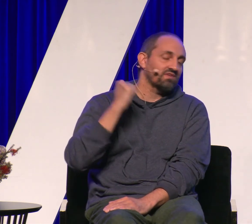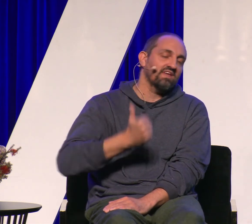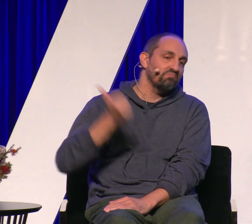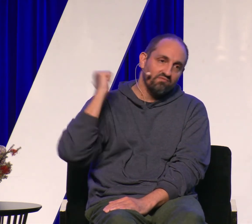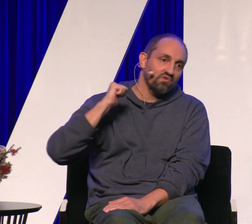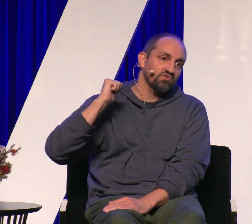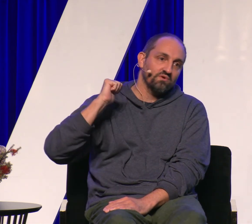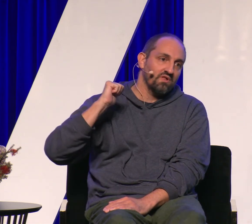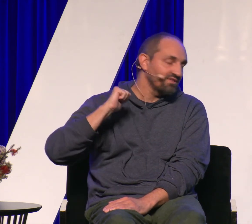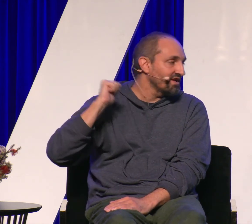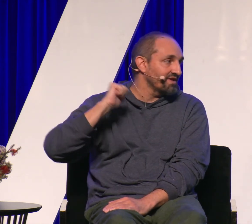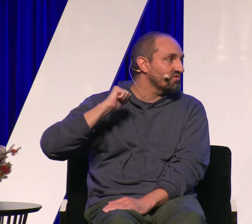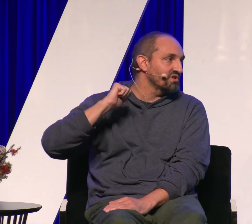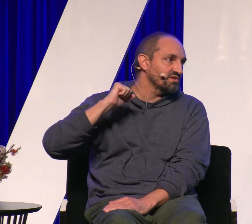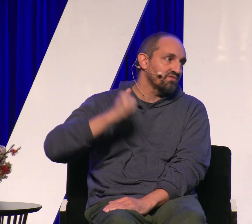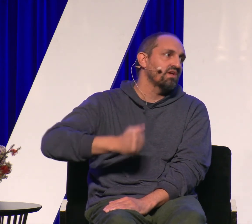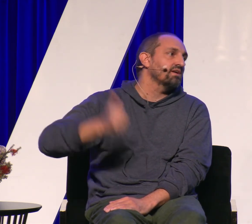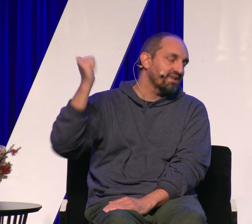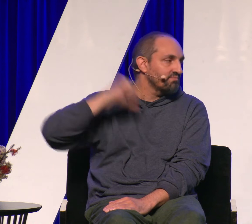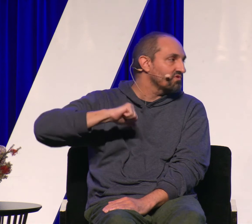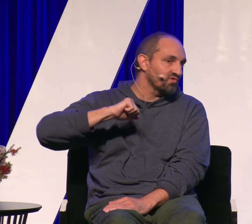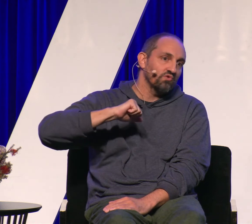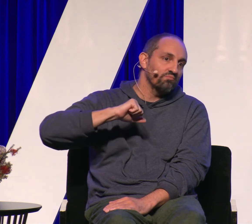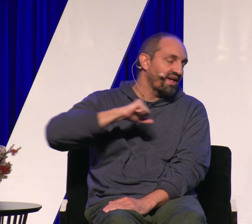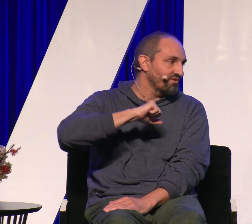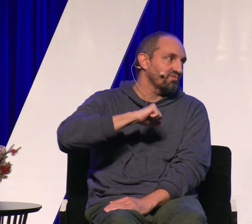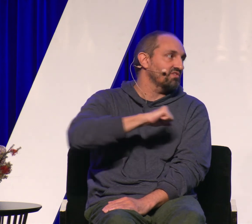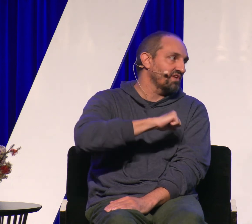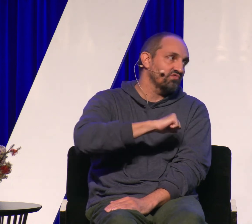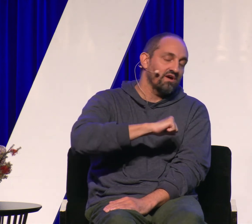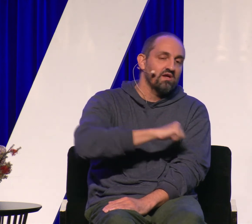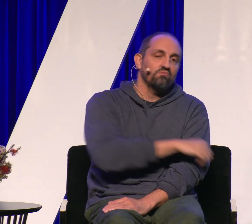Keep your virtual online exhibitions, keep you Zoom panels, et cetera.